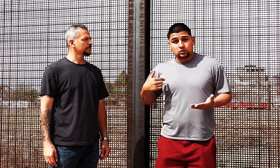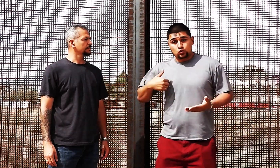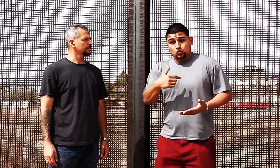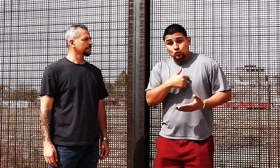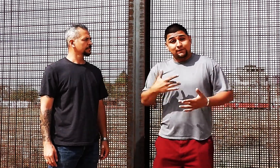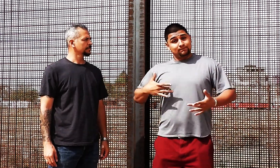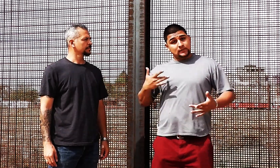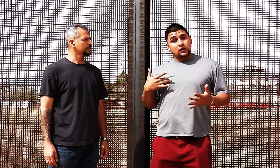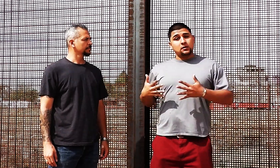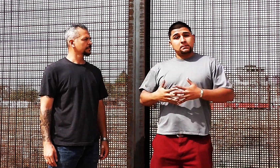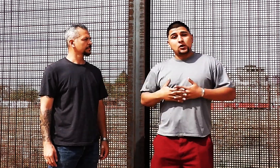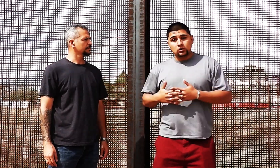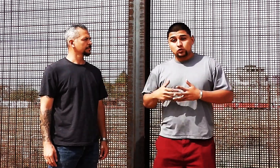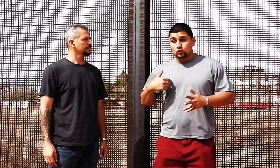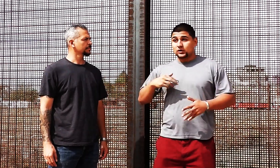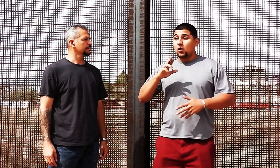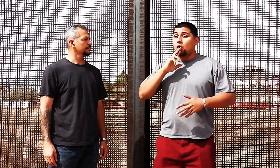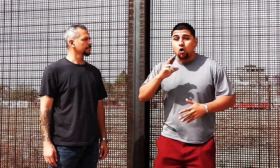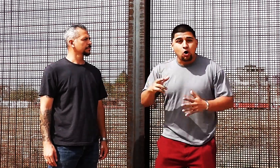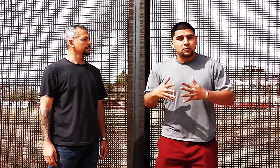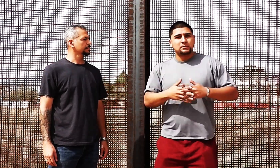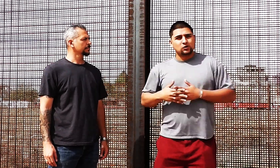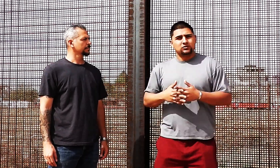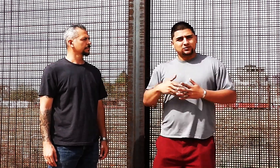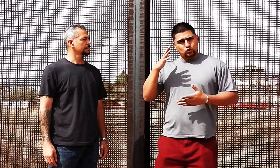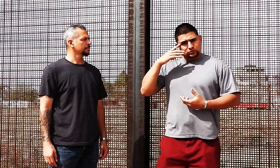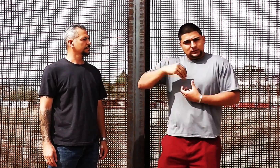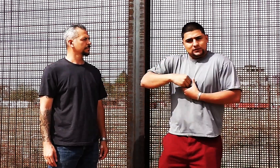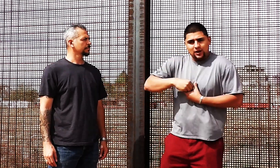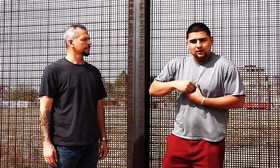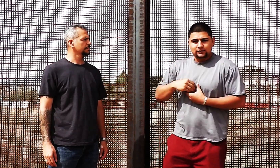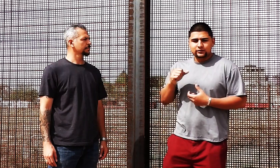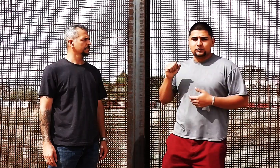We feel Americans. We are Americans in heart you know deep inside.